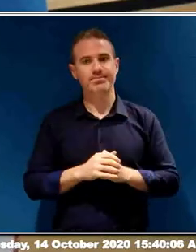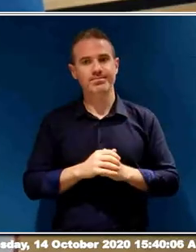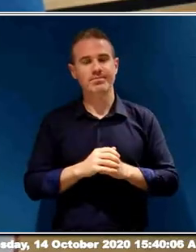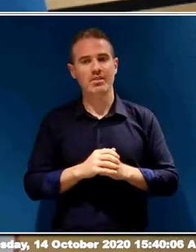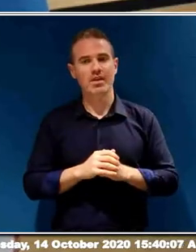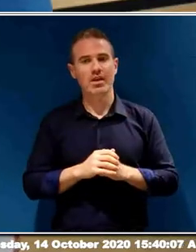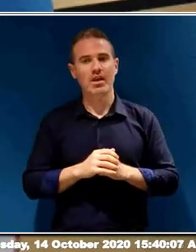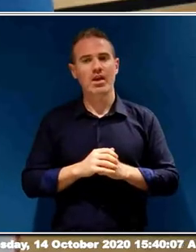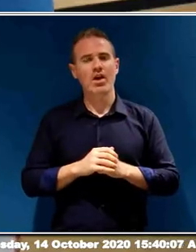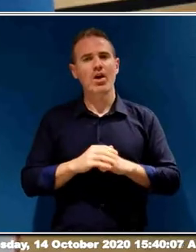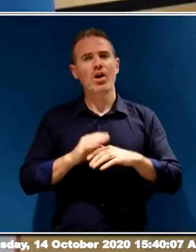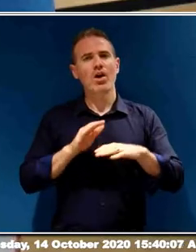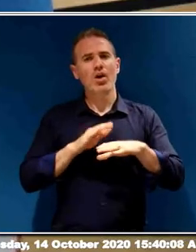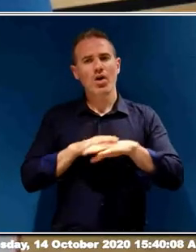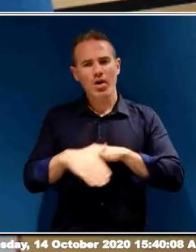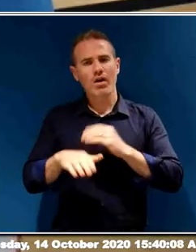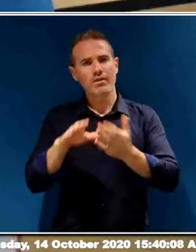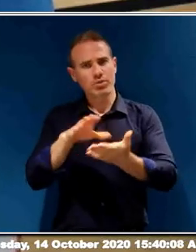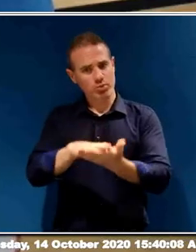education, the students' voice.